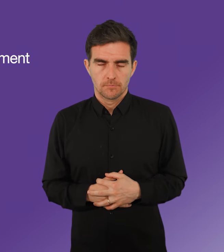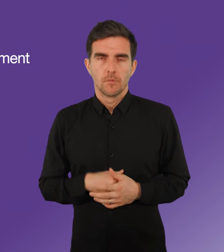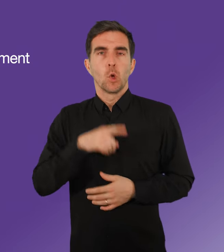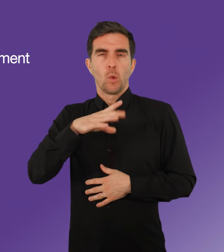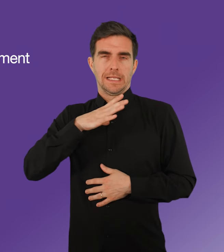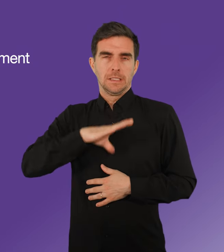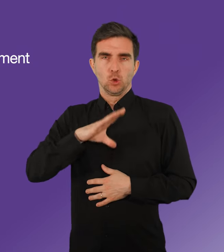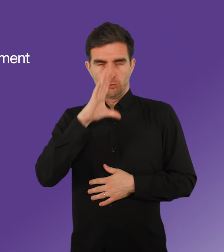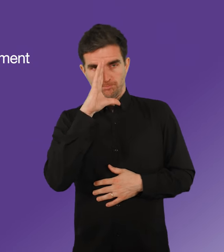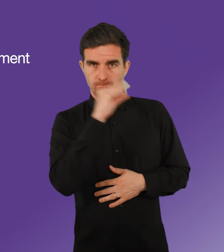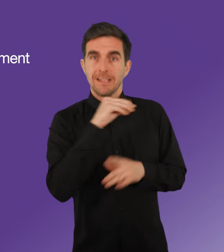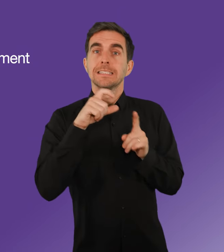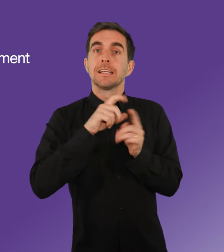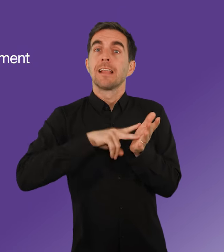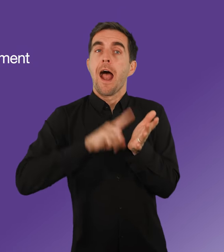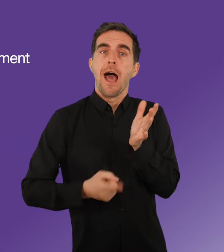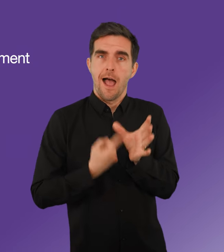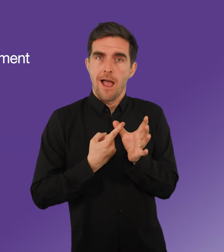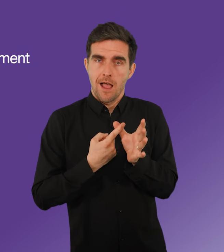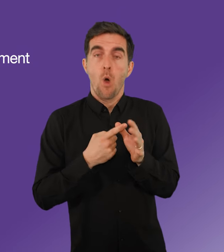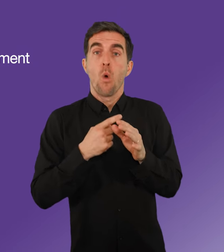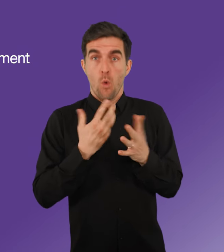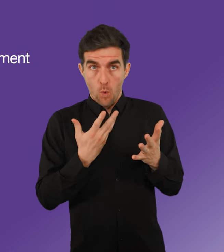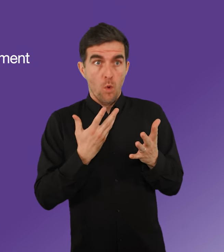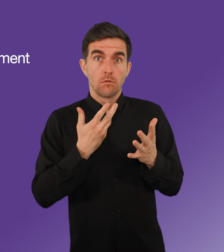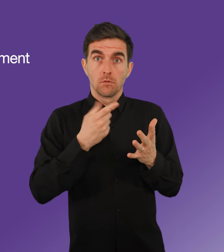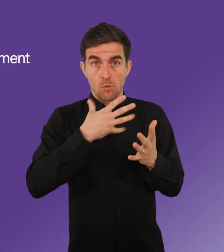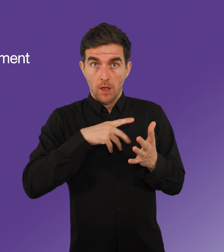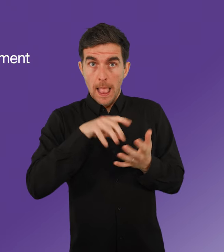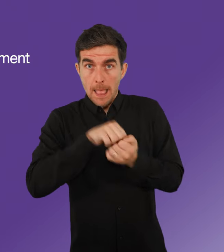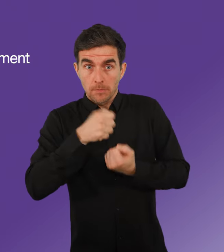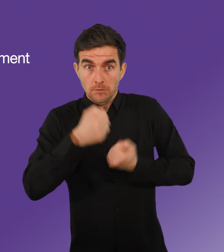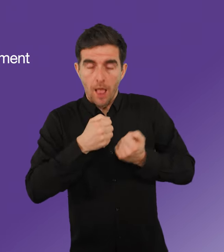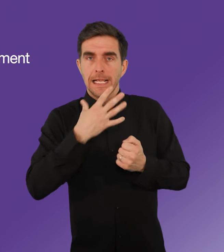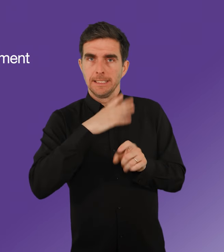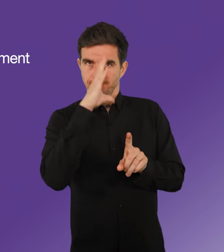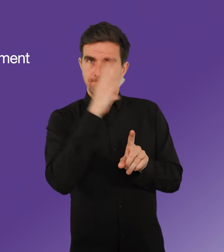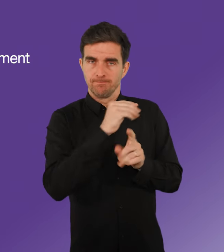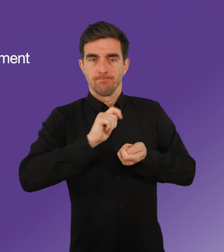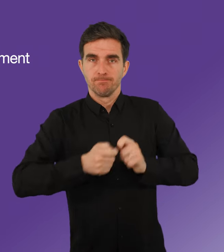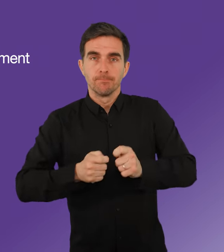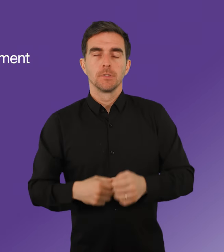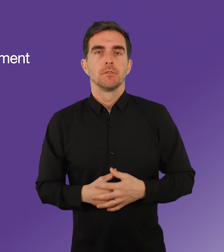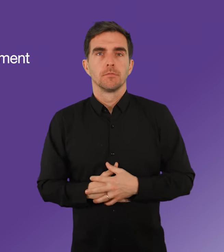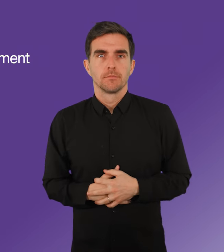You need to contact the DVLA for this or if you want to keep the vehicle.